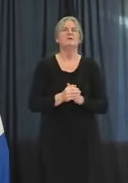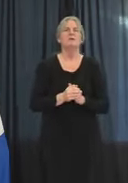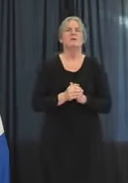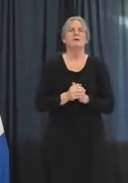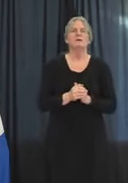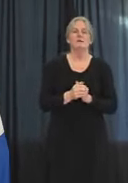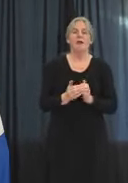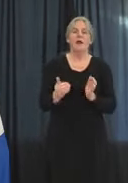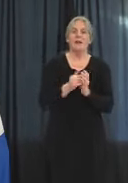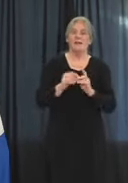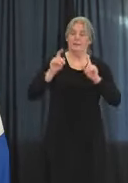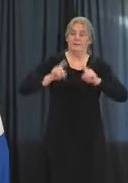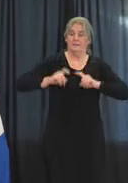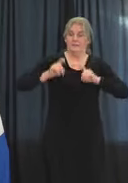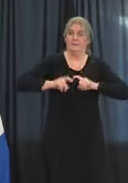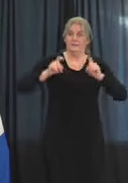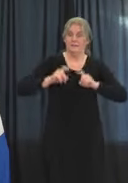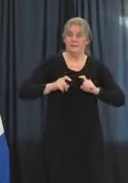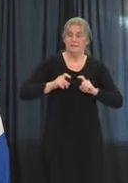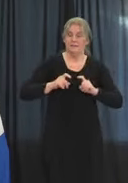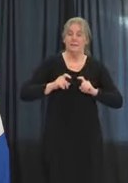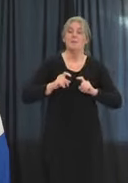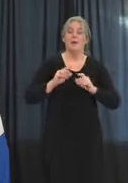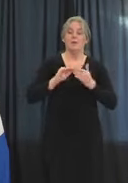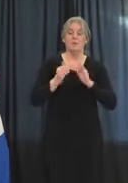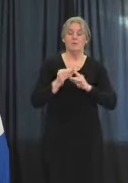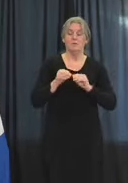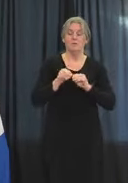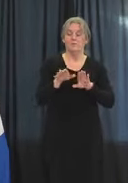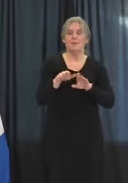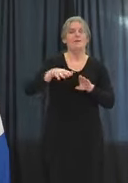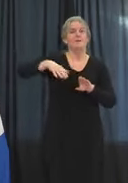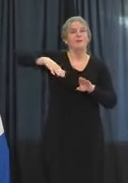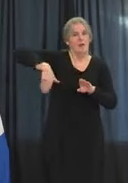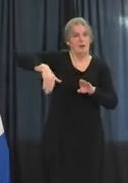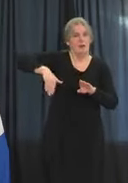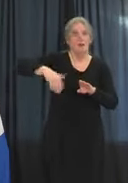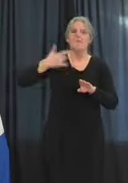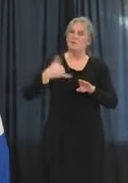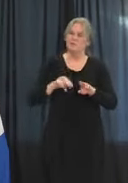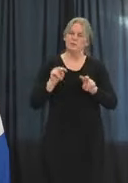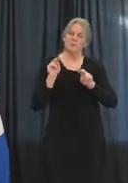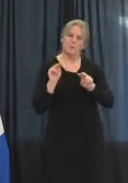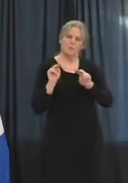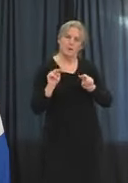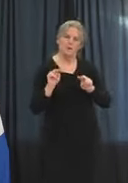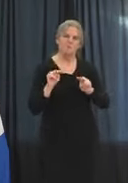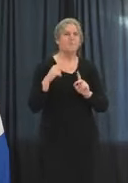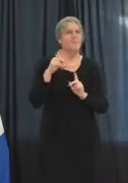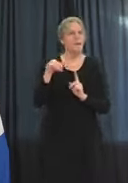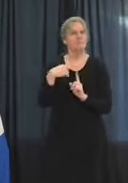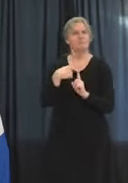testing, we still have no signals of community spread of COVID but we continue to look. That is good.